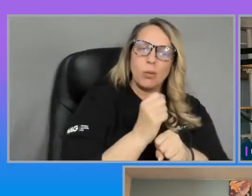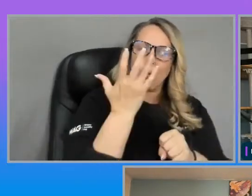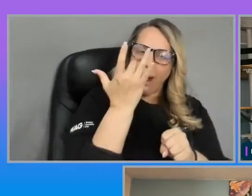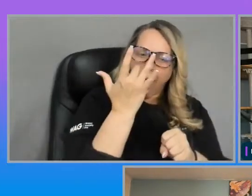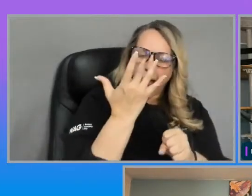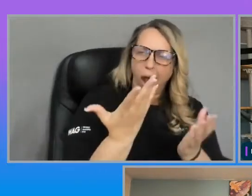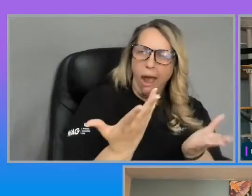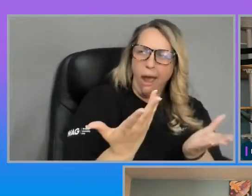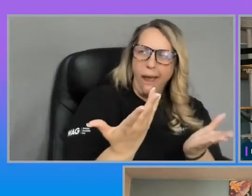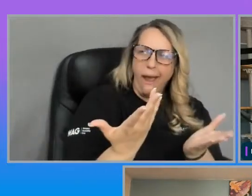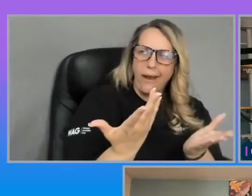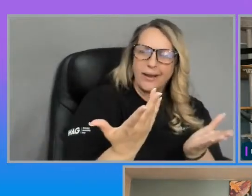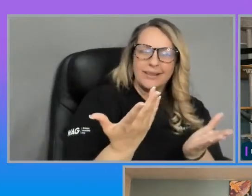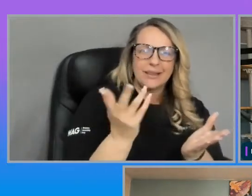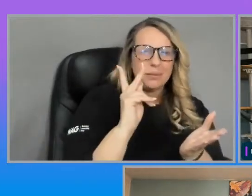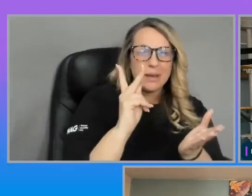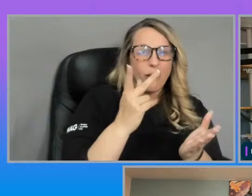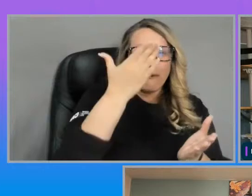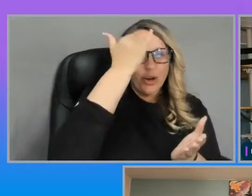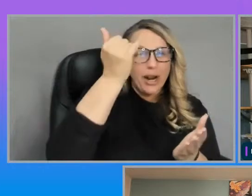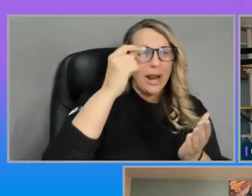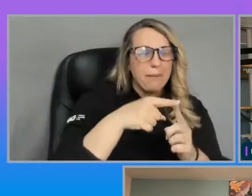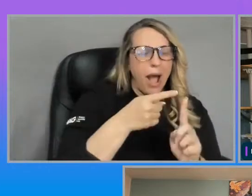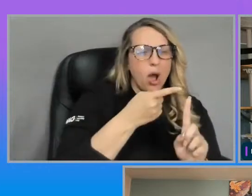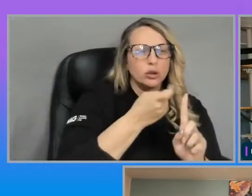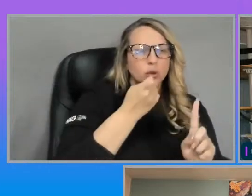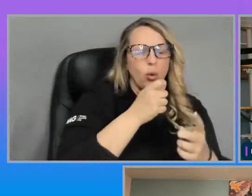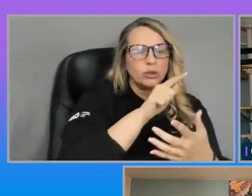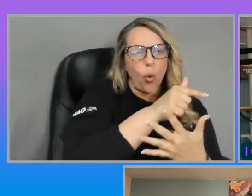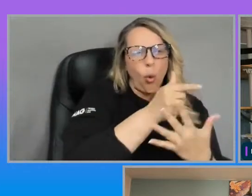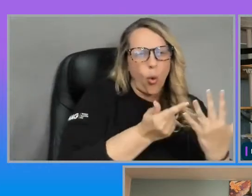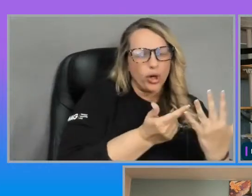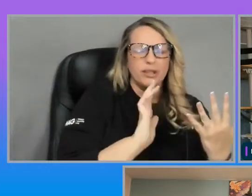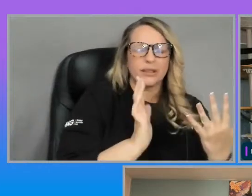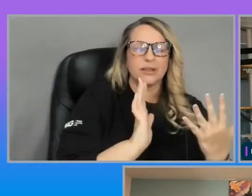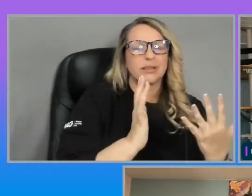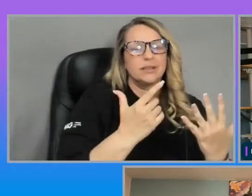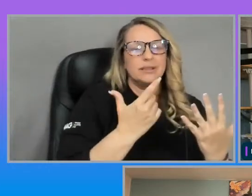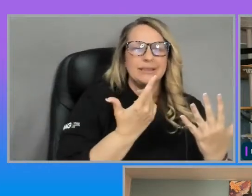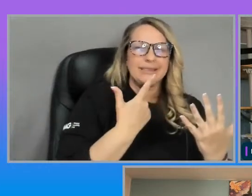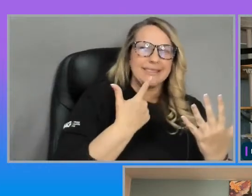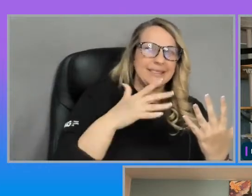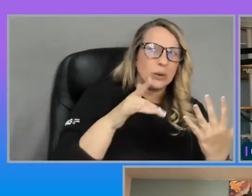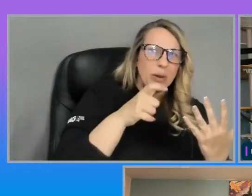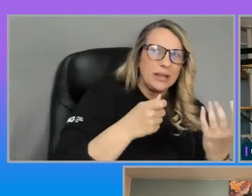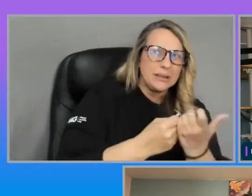weren't just people forgetting about their source order and saying, actually, you know,